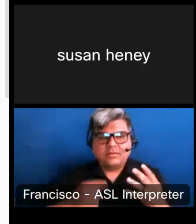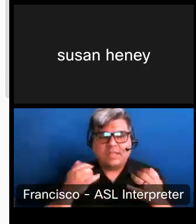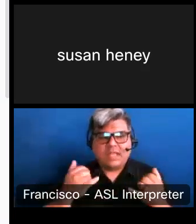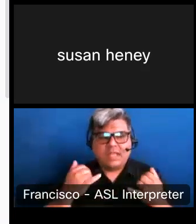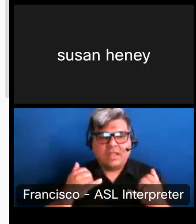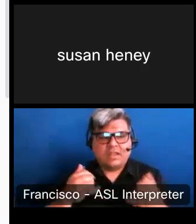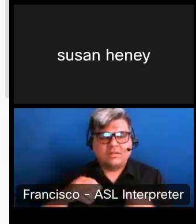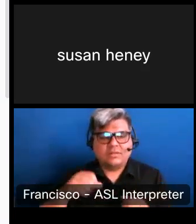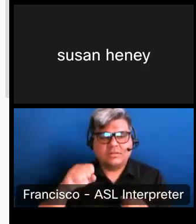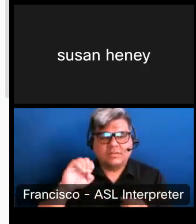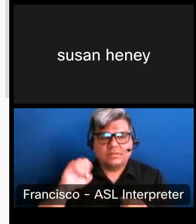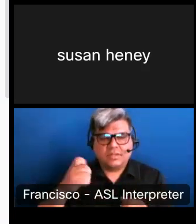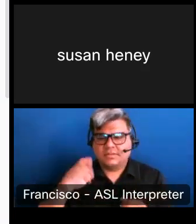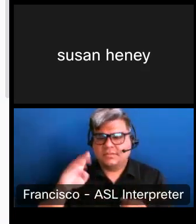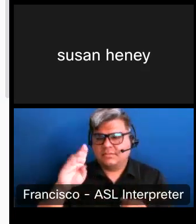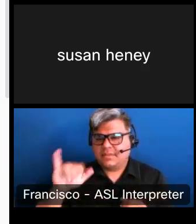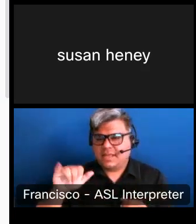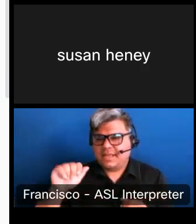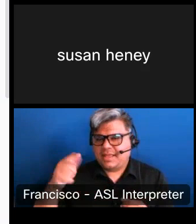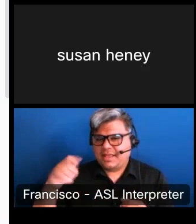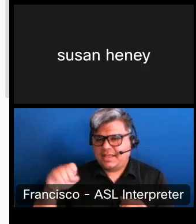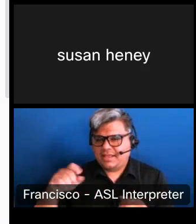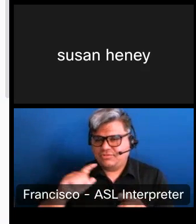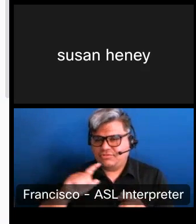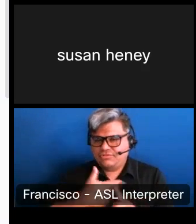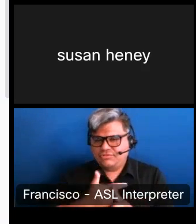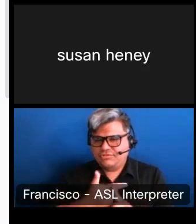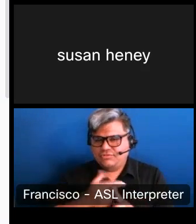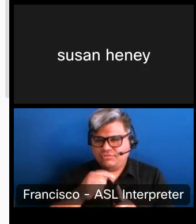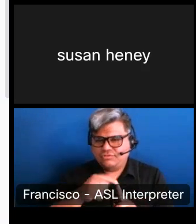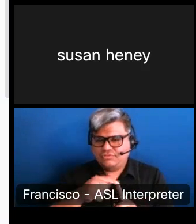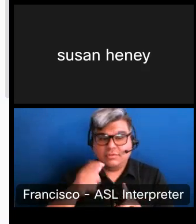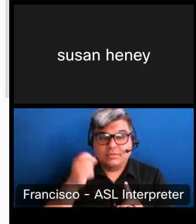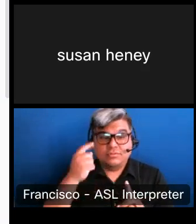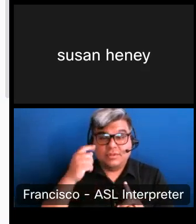And by the way, these will be all tables for the Asian population, but let's look at sex by age.